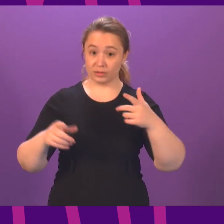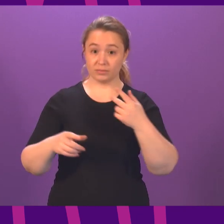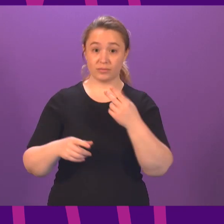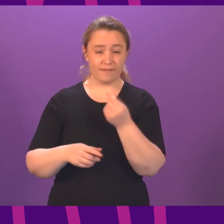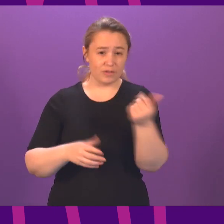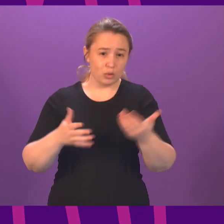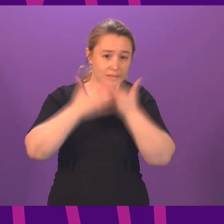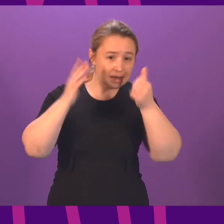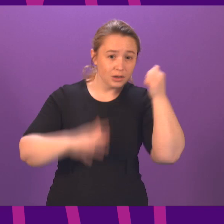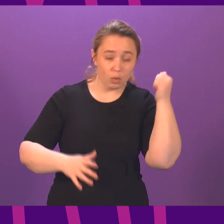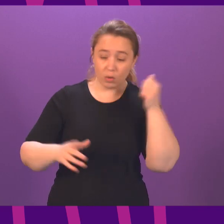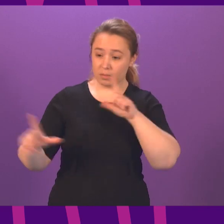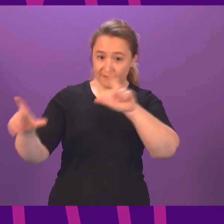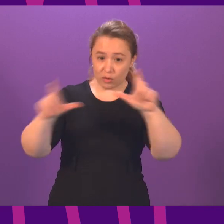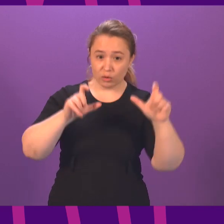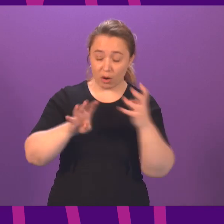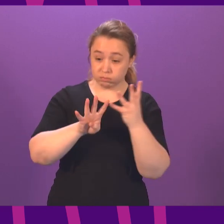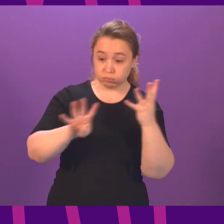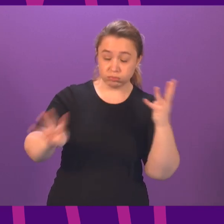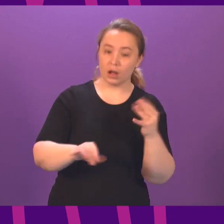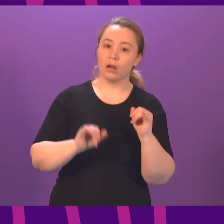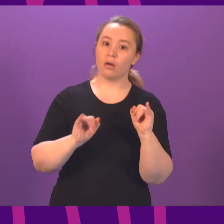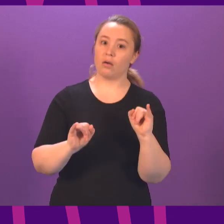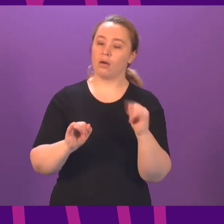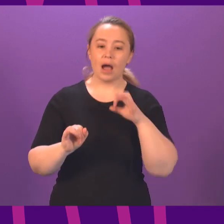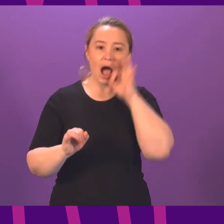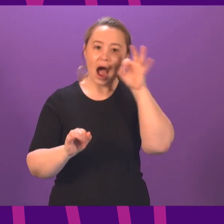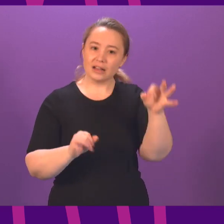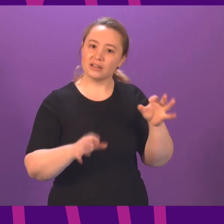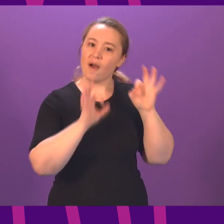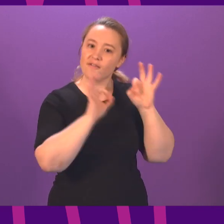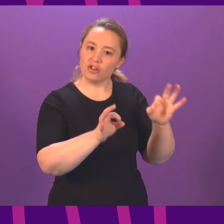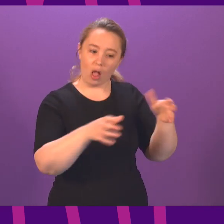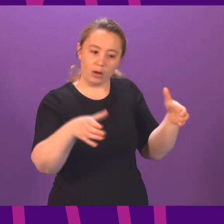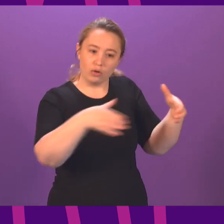ago. I asked my officials to look into the circumstances of that and to engage with relevant